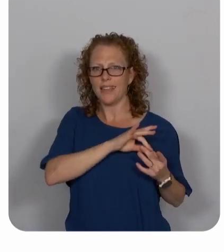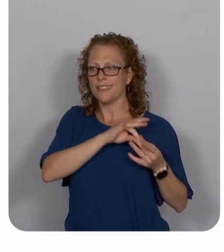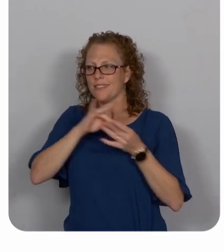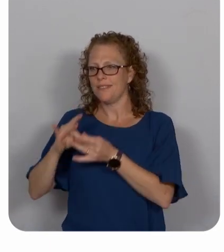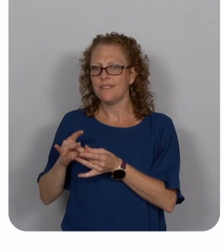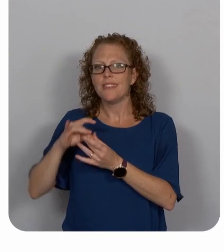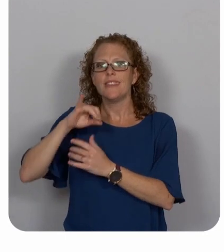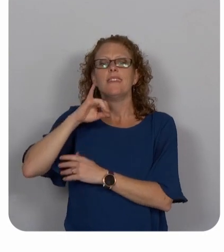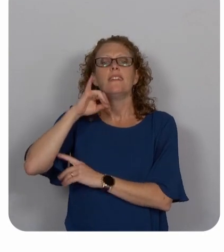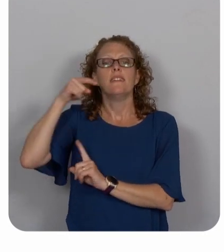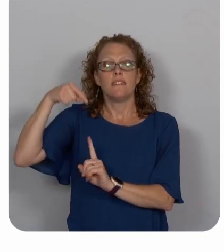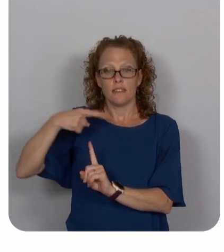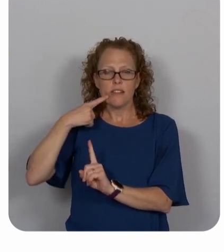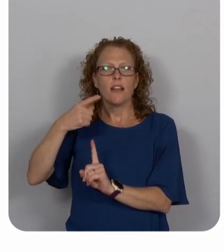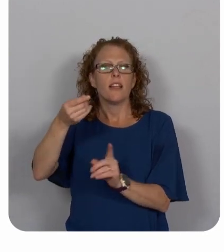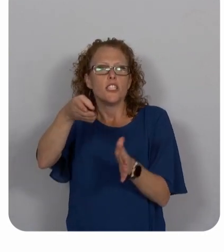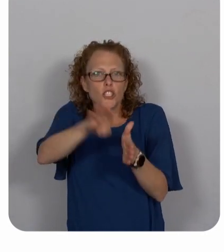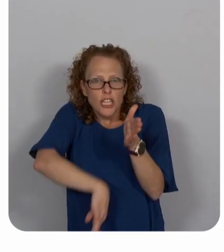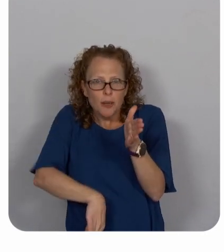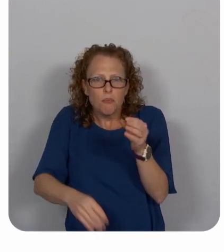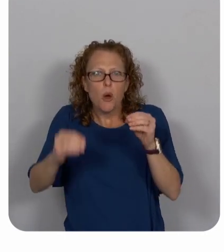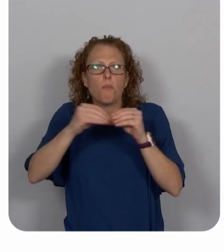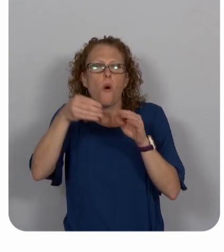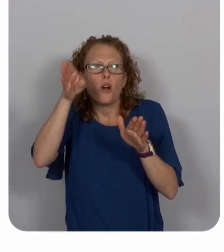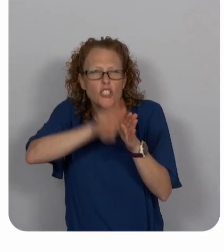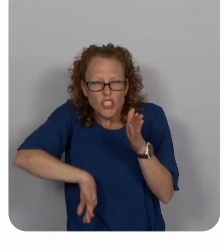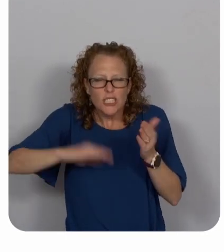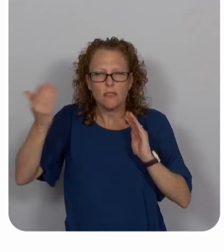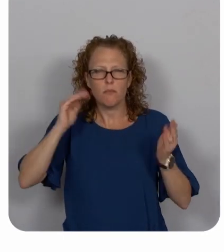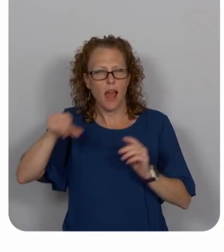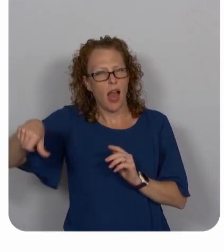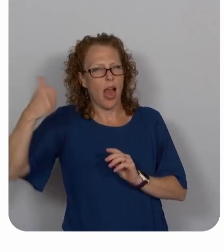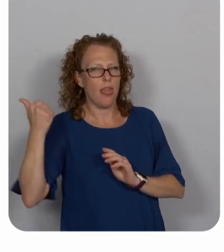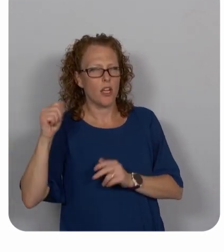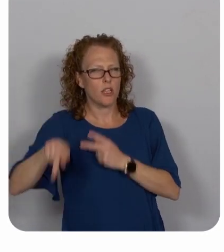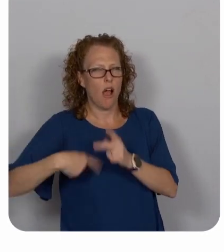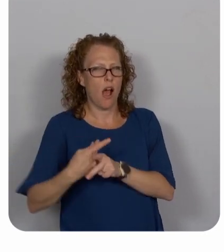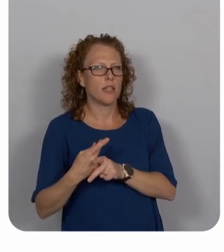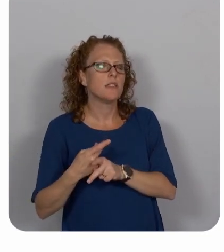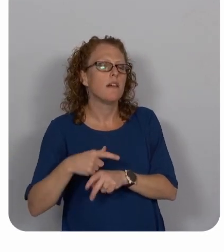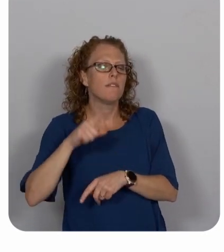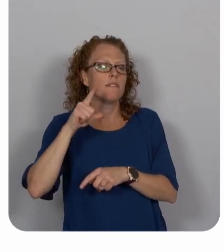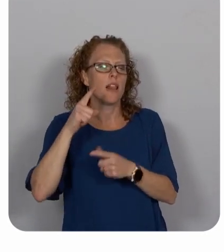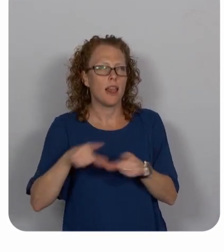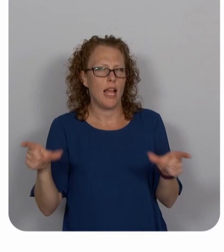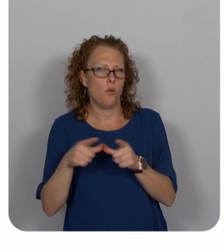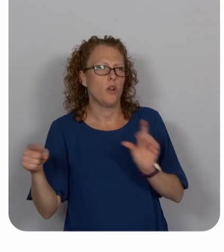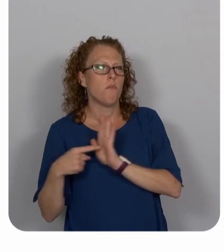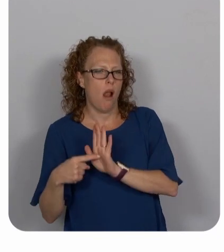Rate limiting and quota issues are a blocker with other models and all hurdles we come across during